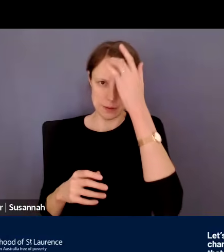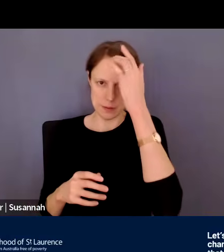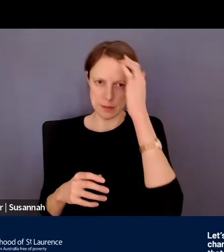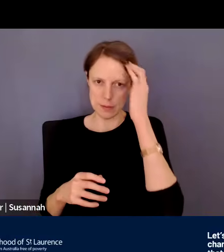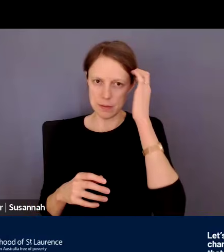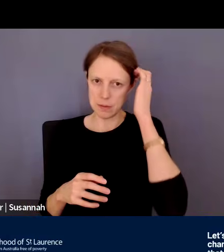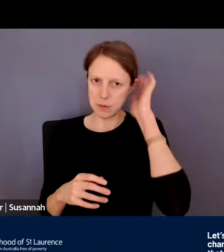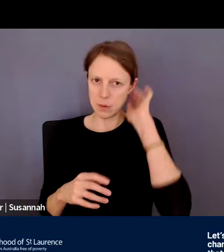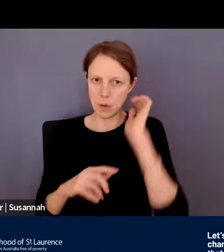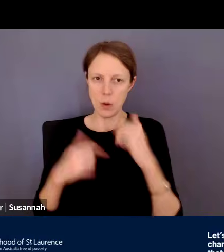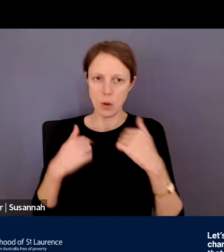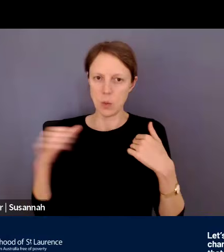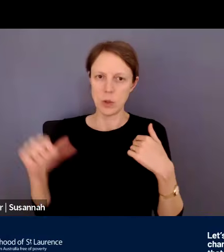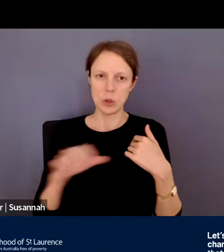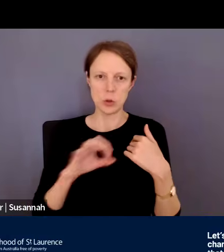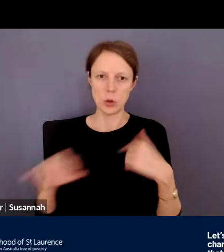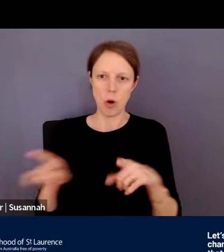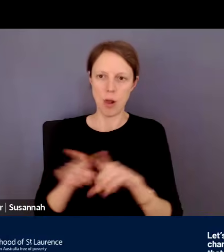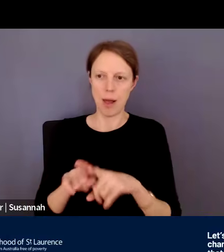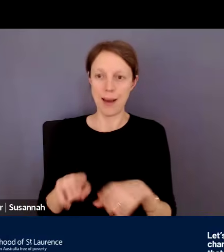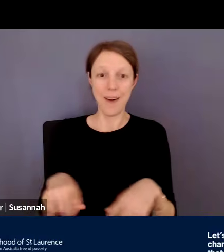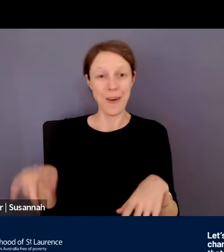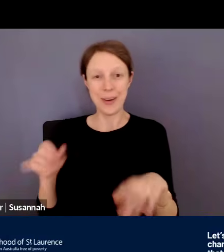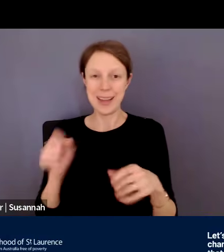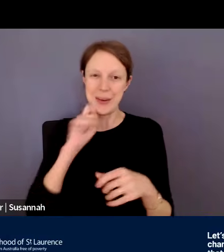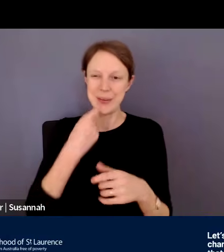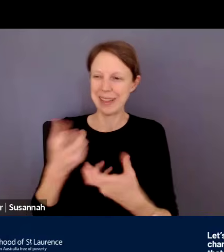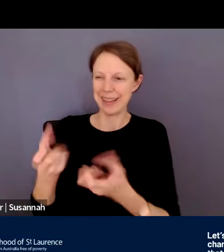with people and kind of pretend everyone is going to get everything all at once. That is